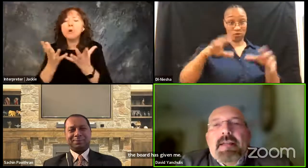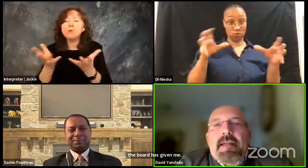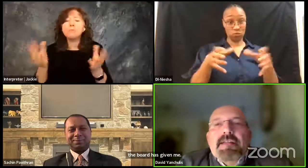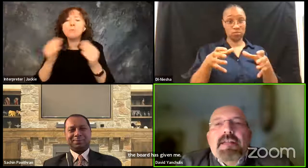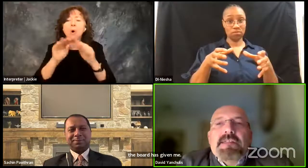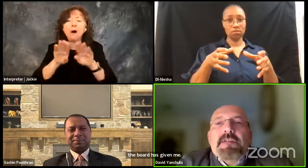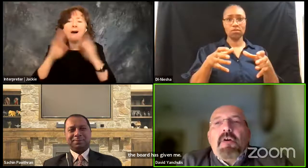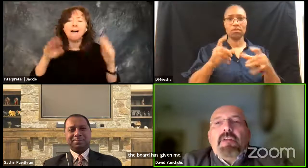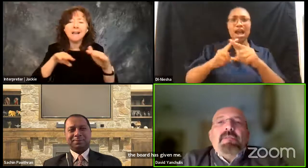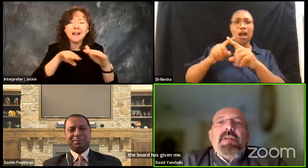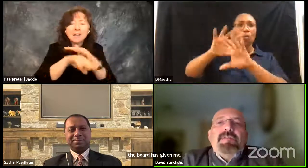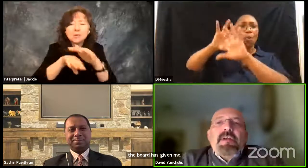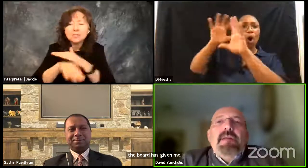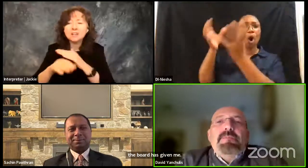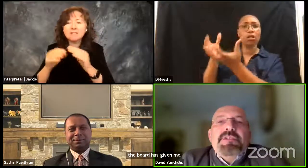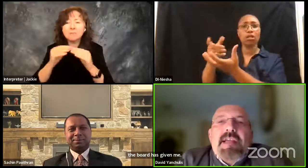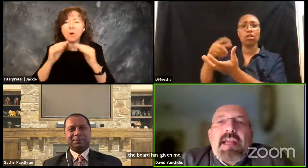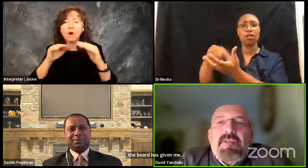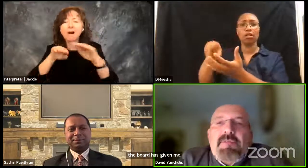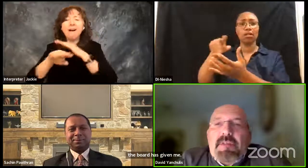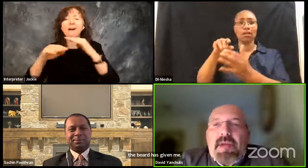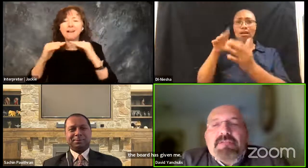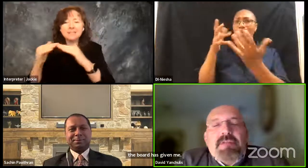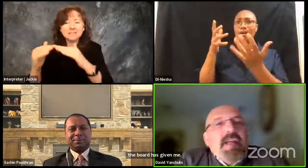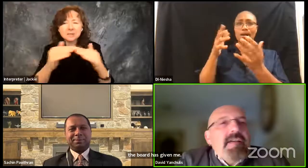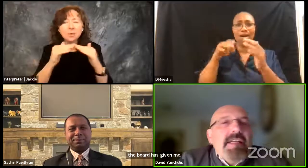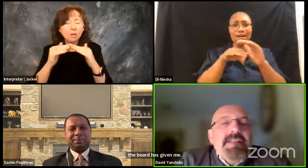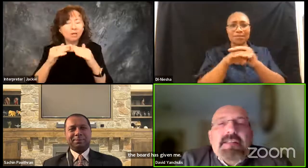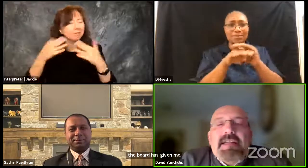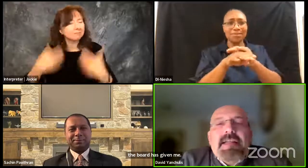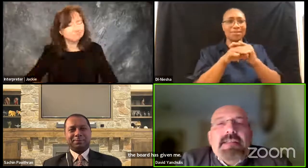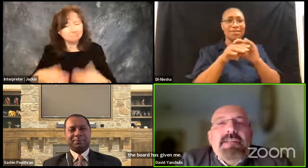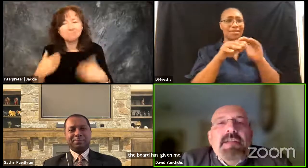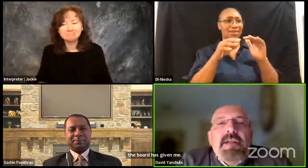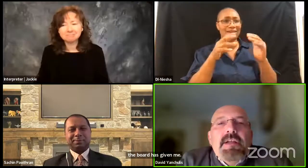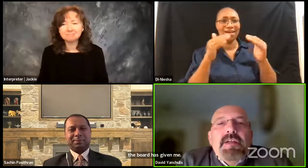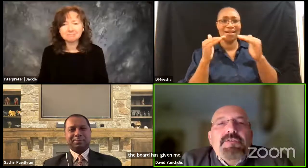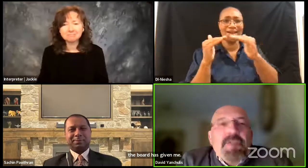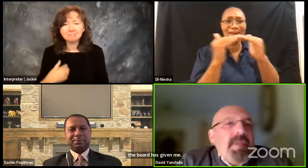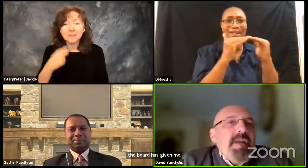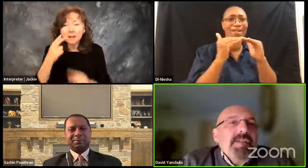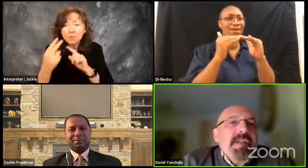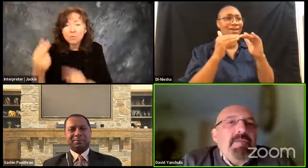to consider all that we've accomplished together over the past three decades is tremendously